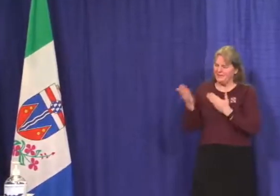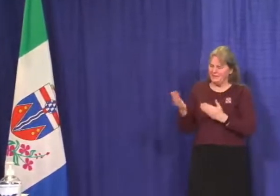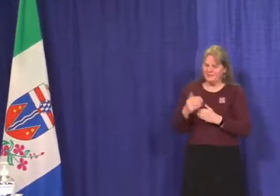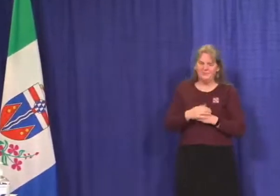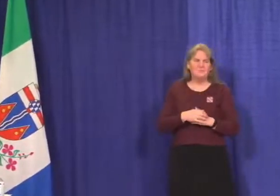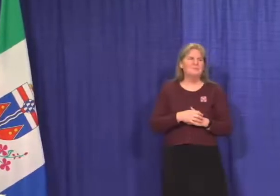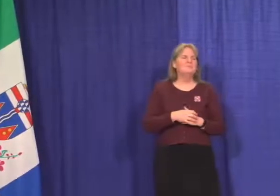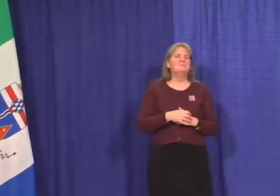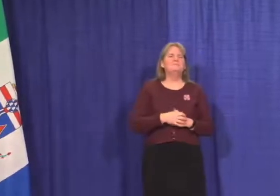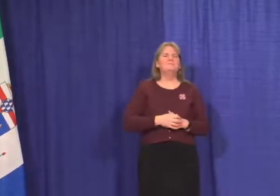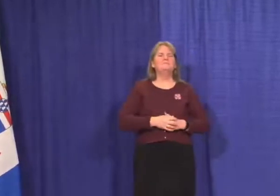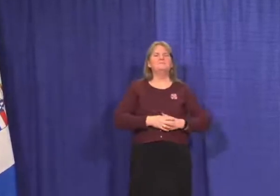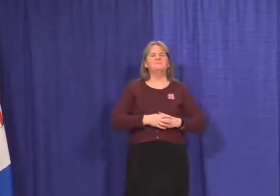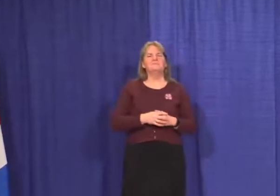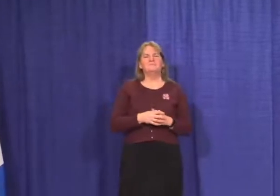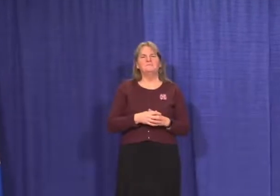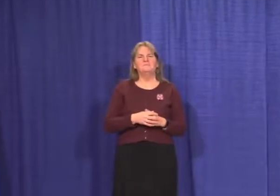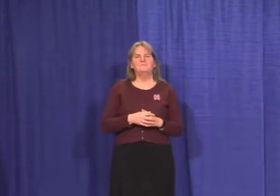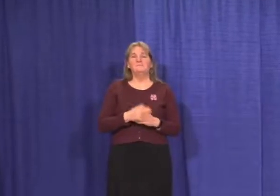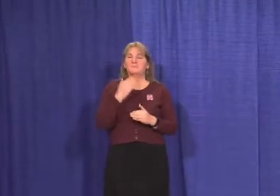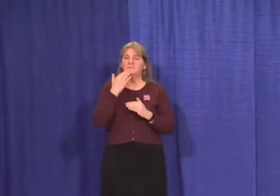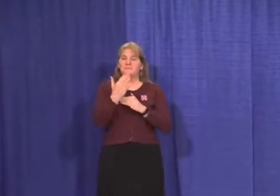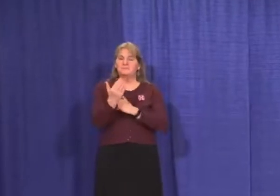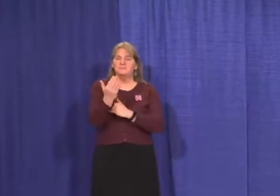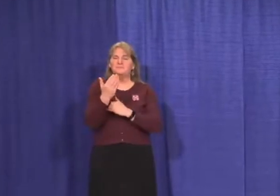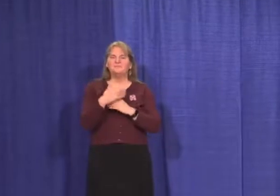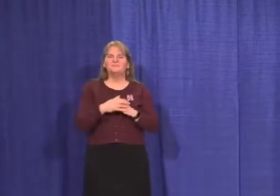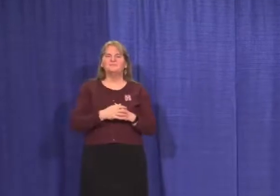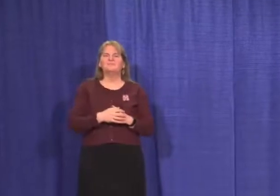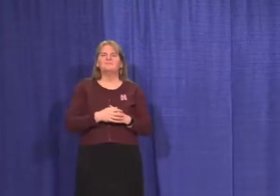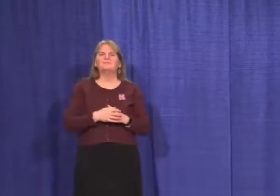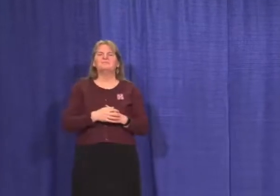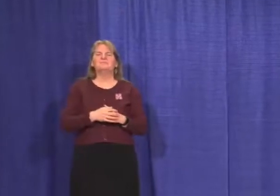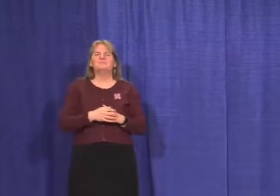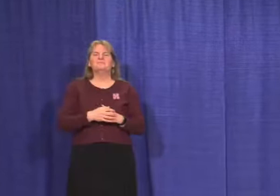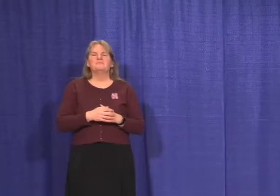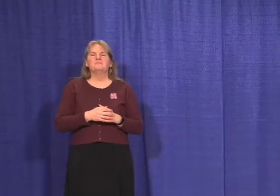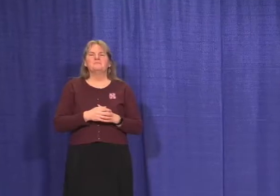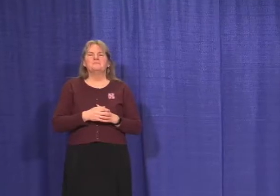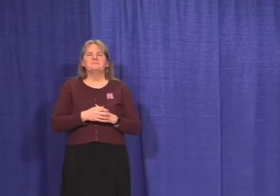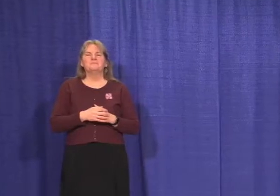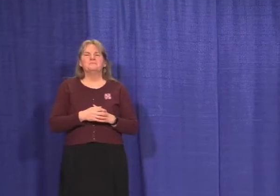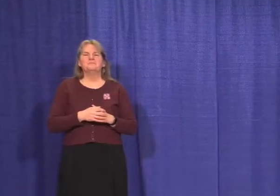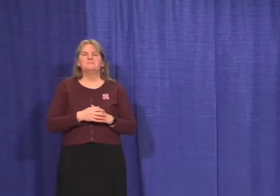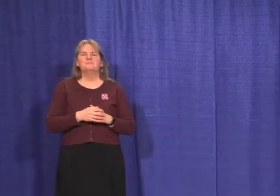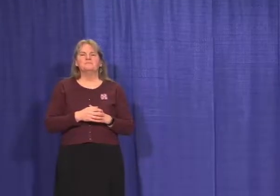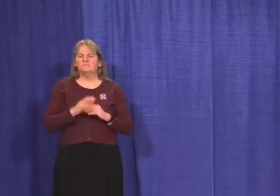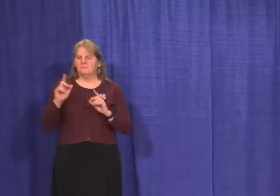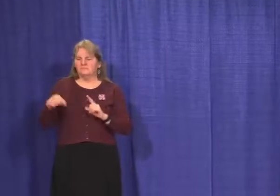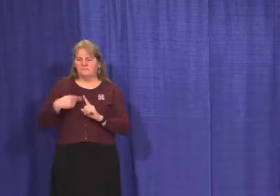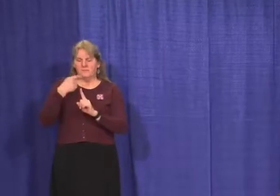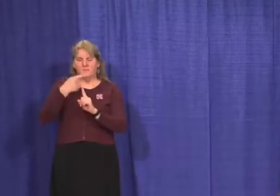Good morning. A month without cases is something to note and to be